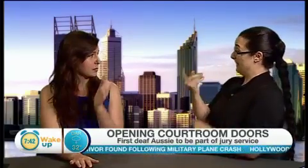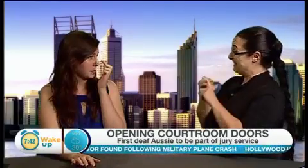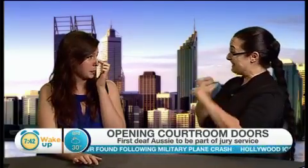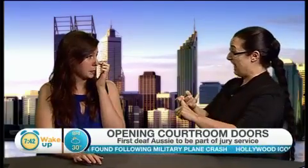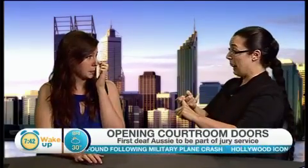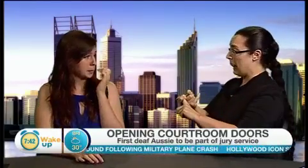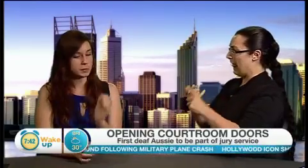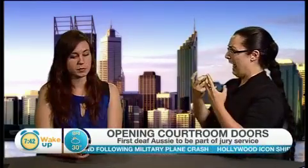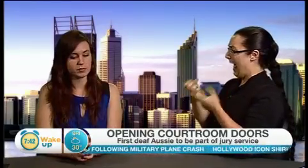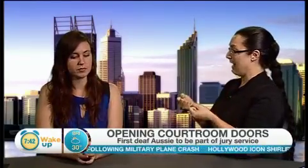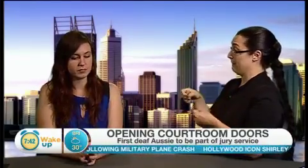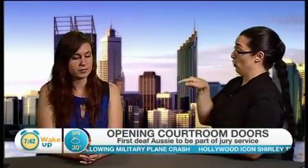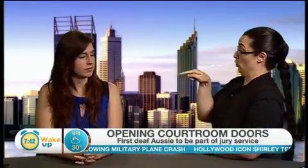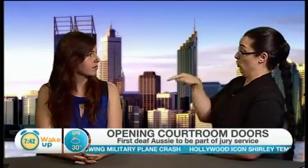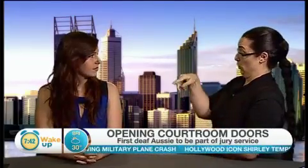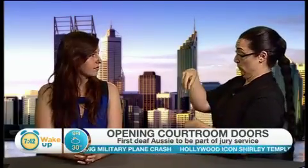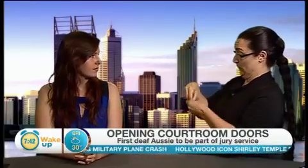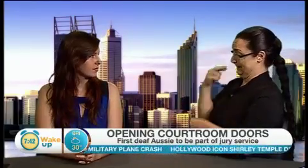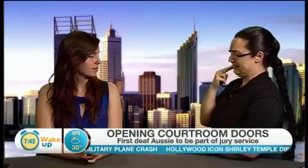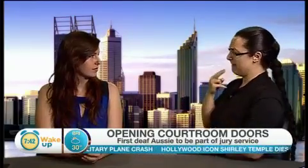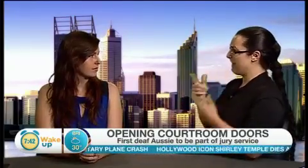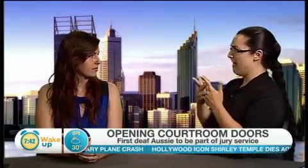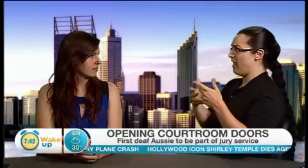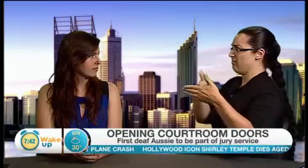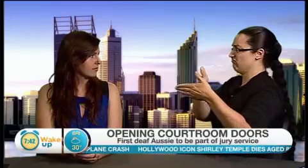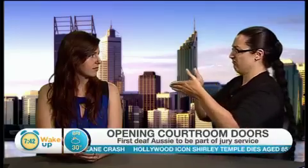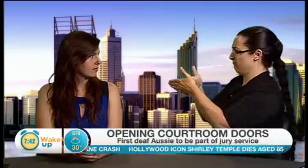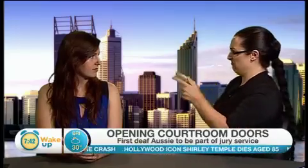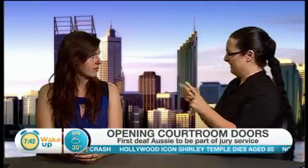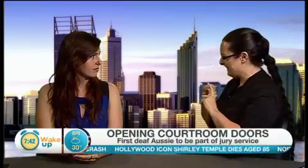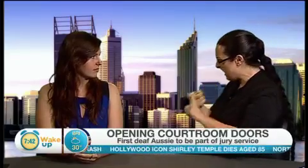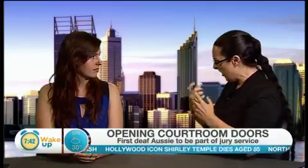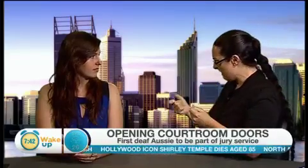member of the deaf community are being excluded from? Oh there's